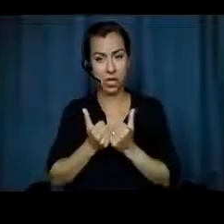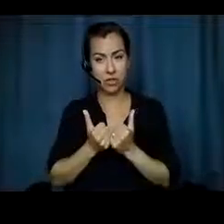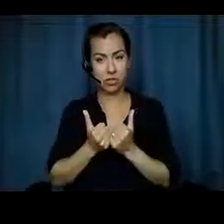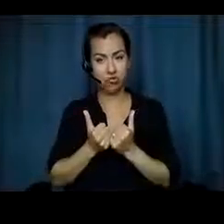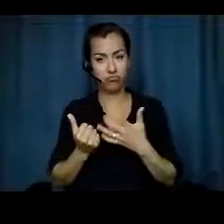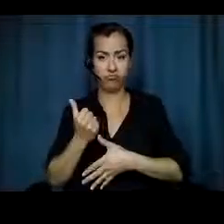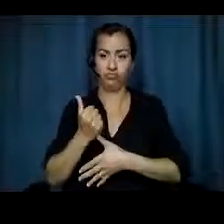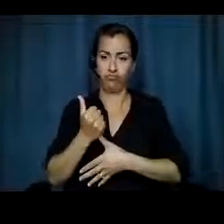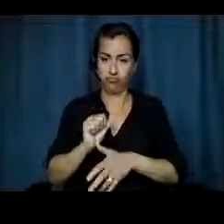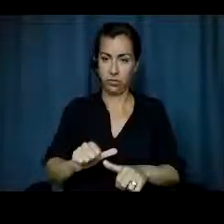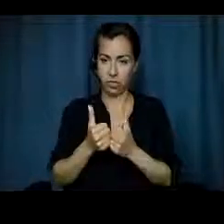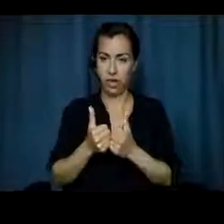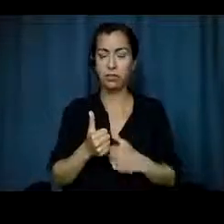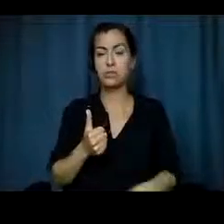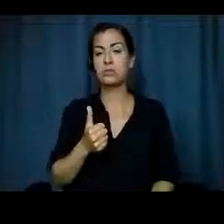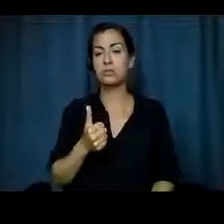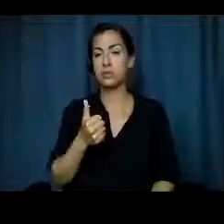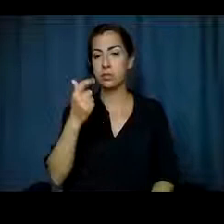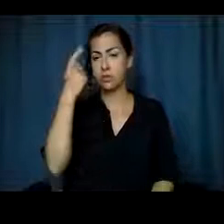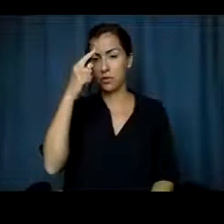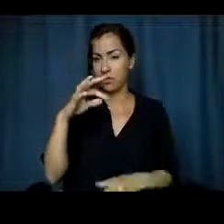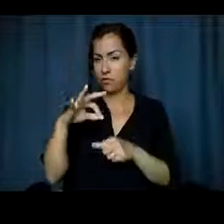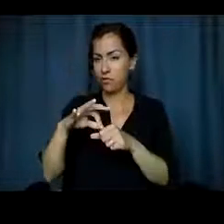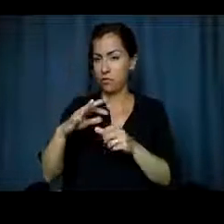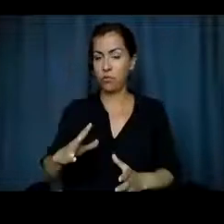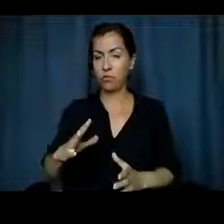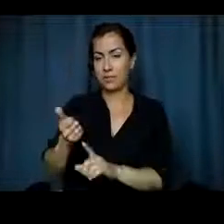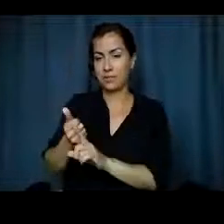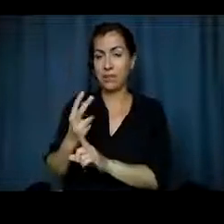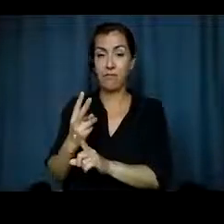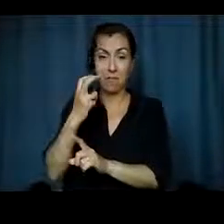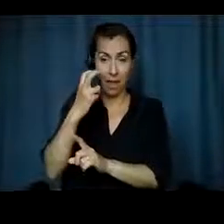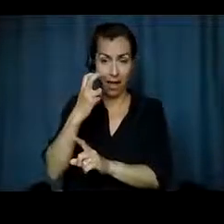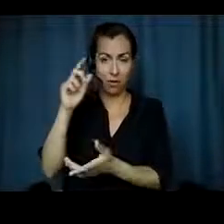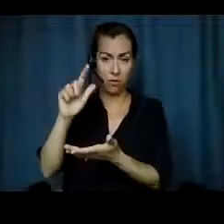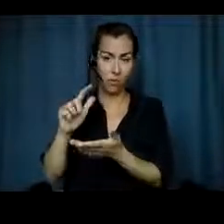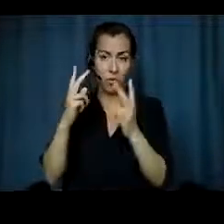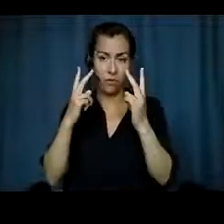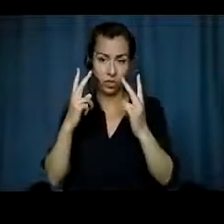English. We've also been able in the past to put together ASL and